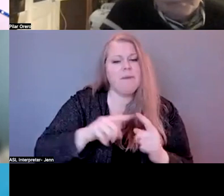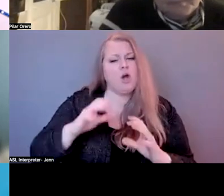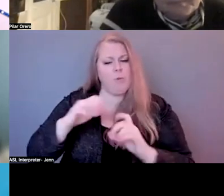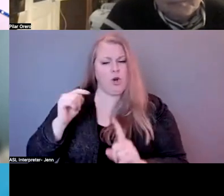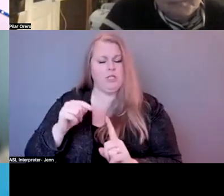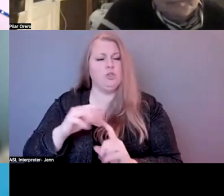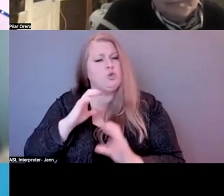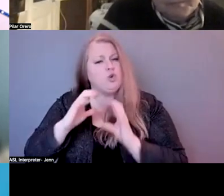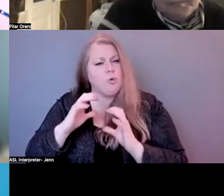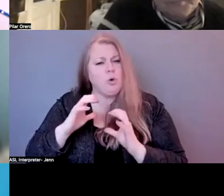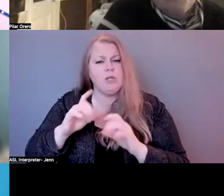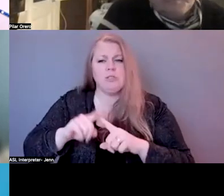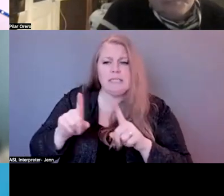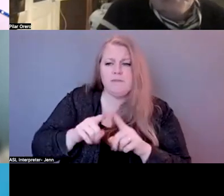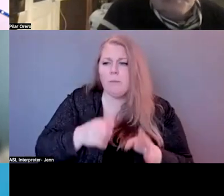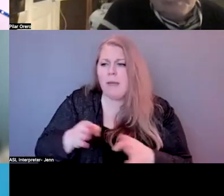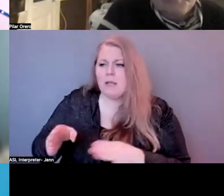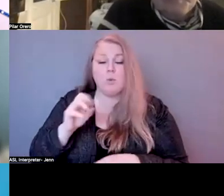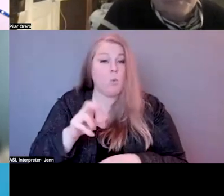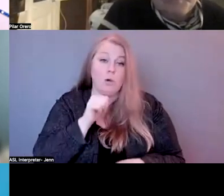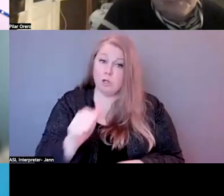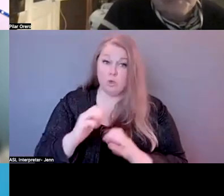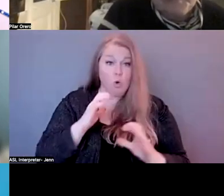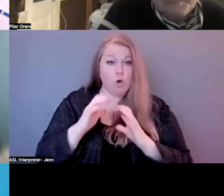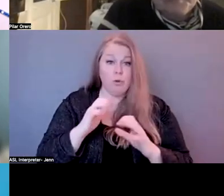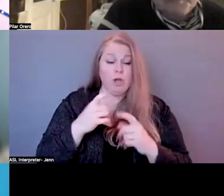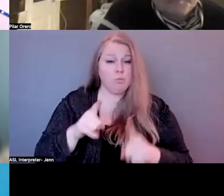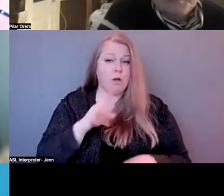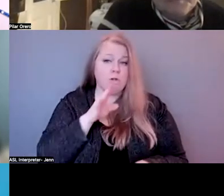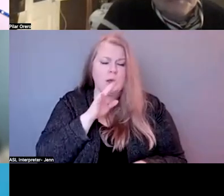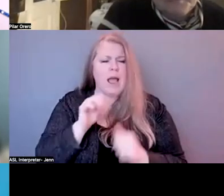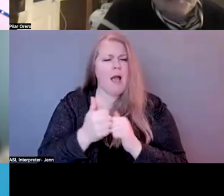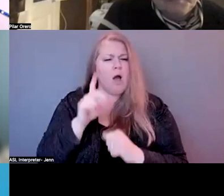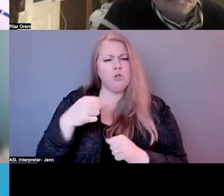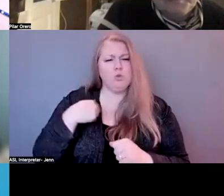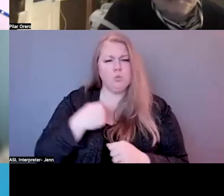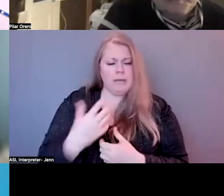differently or don't communicate vocally, how do we engage the technology?